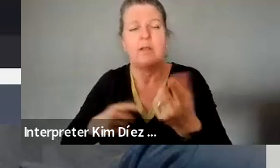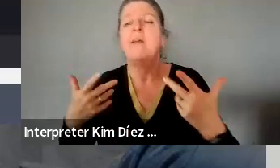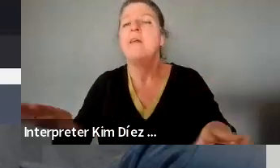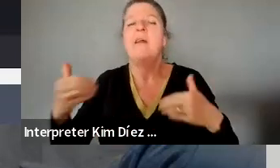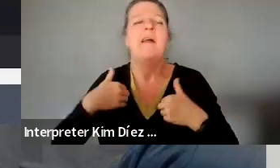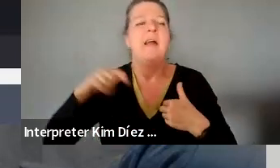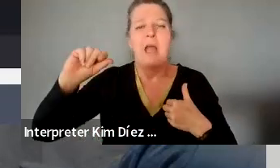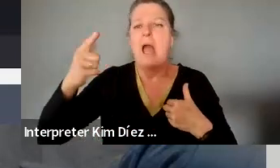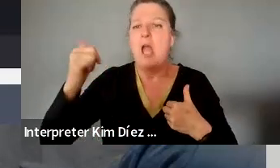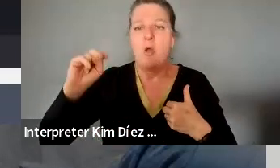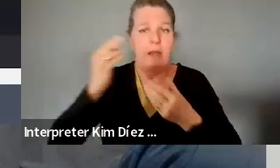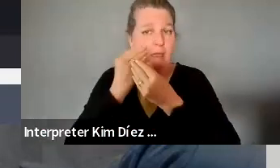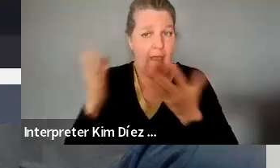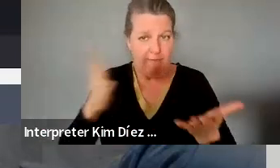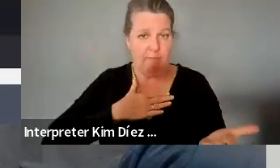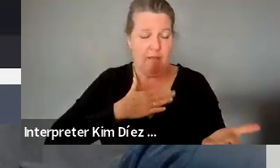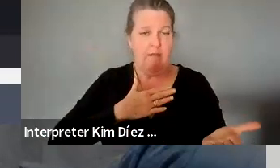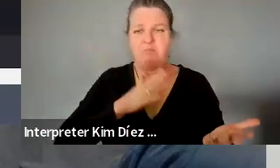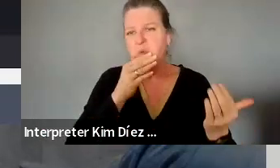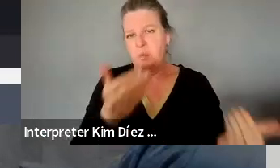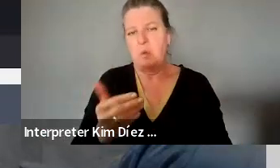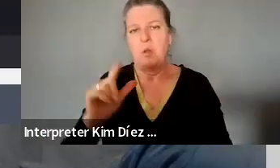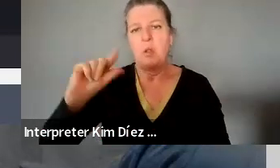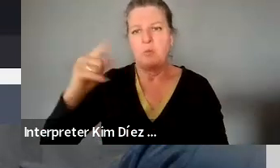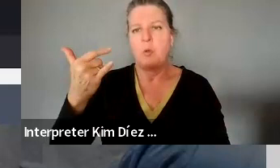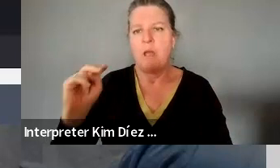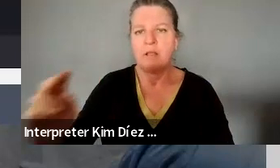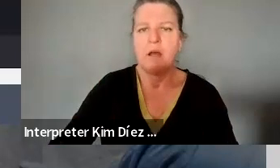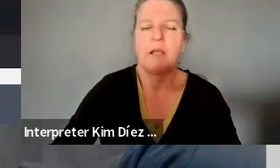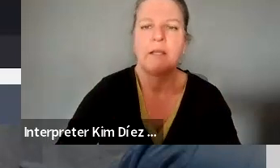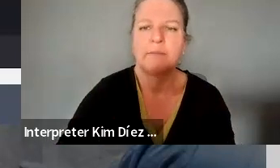so I will just finish signing in if I remember.